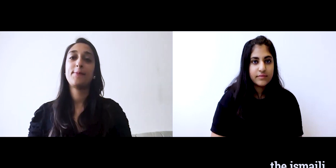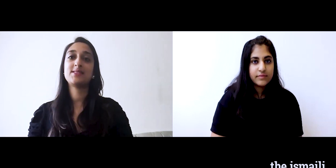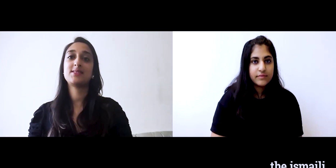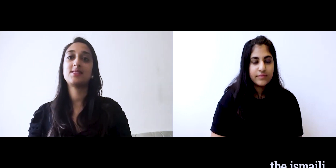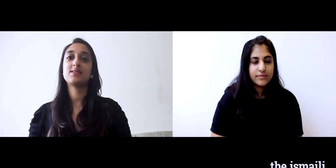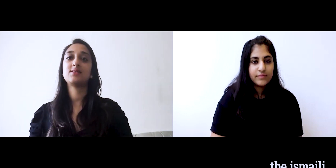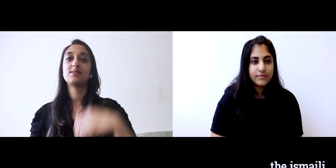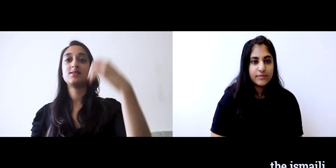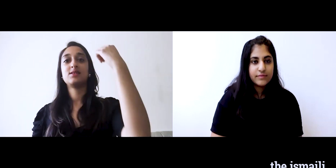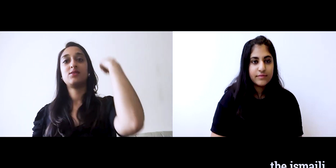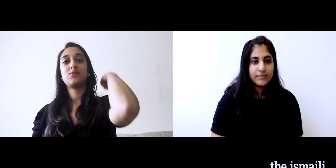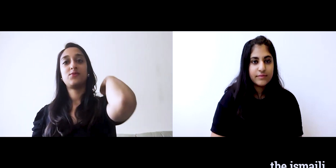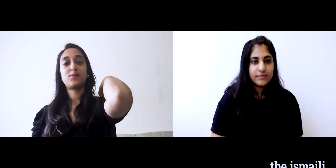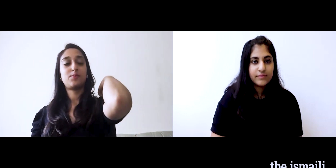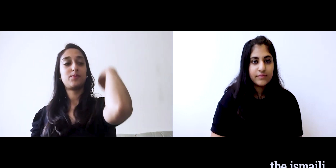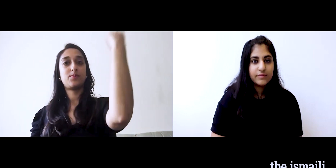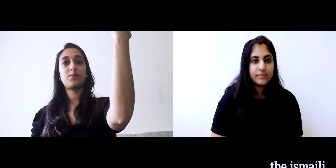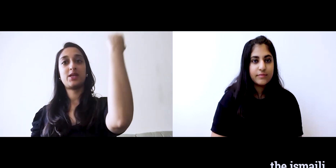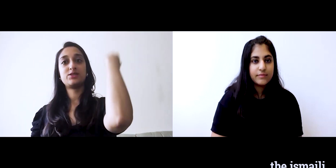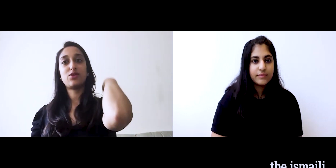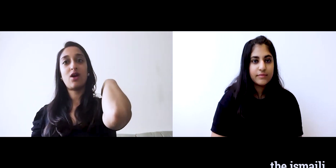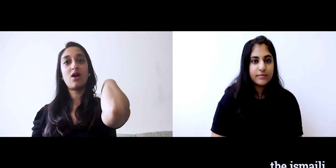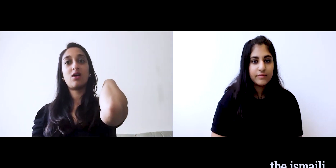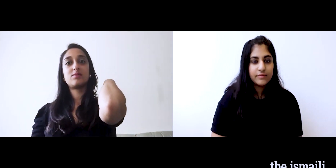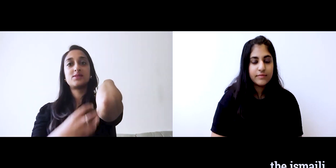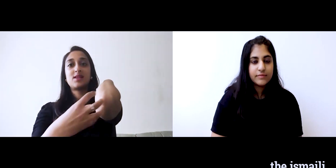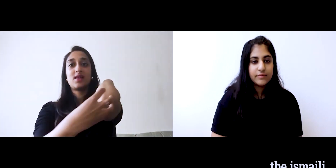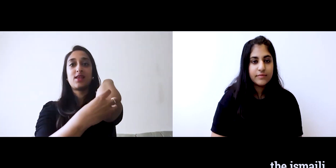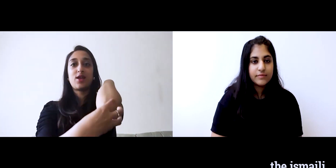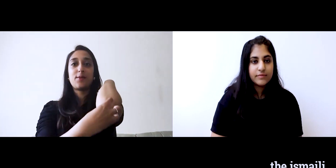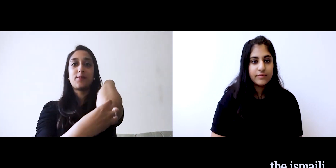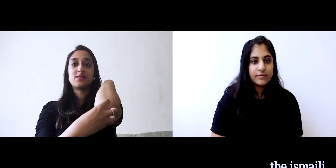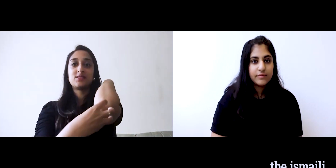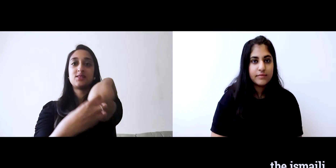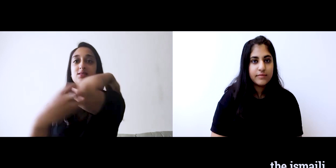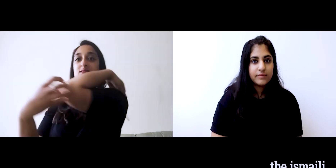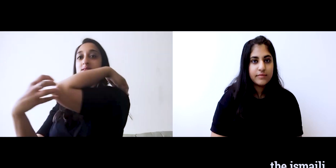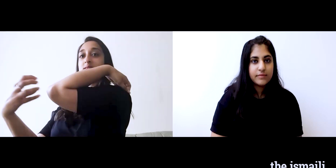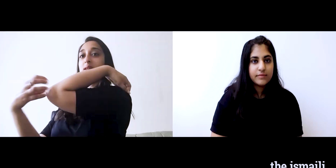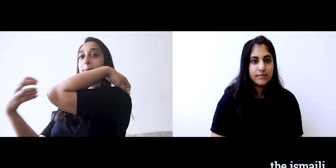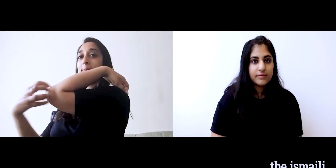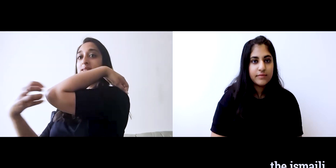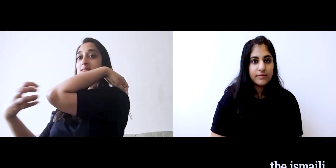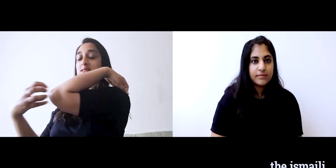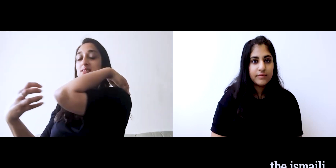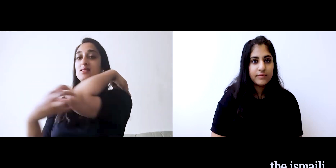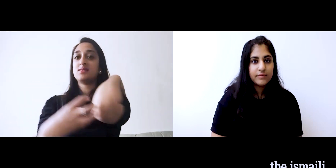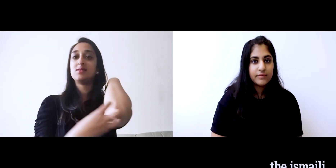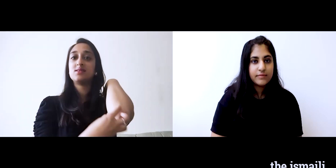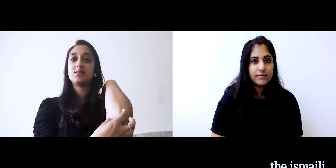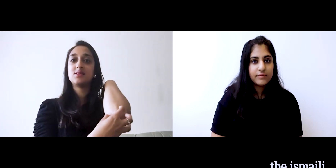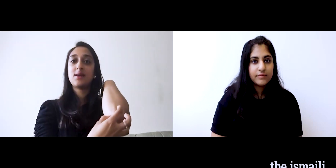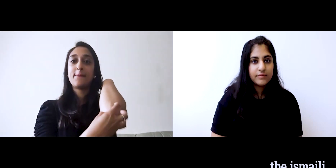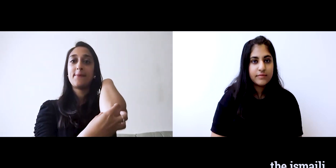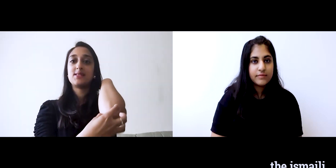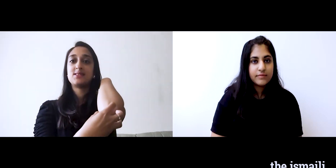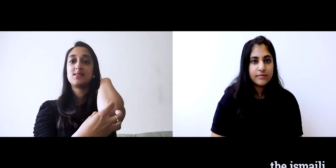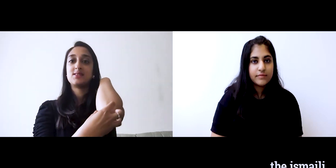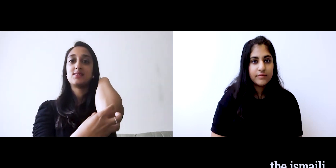Biscuit, bend your arm and then go biscuit, Biscuit